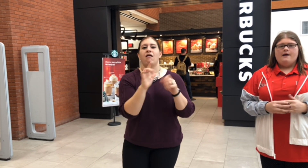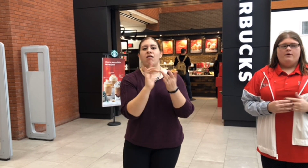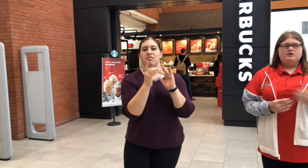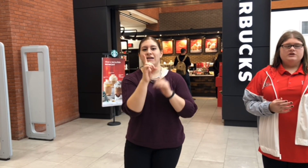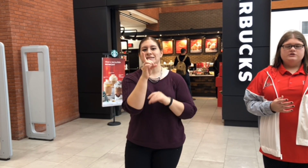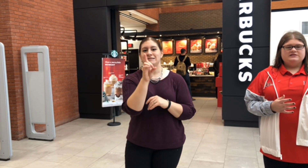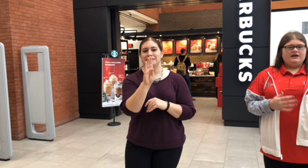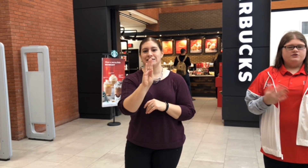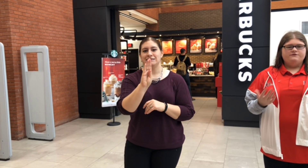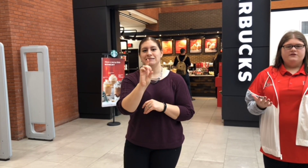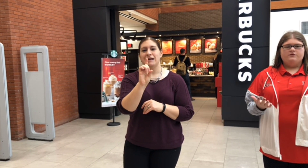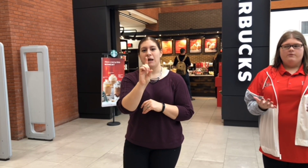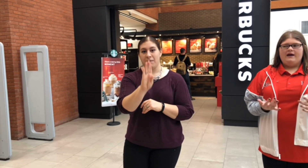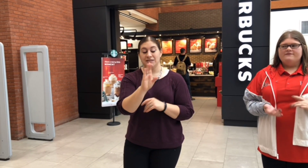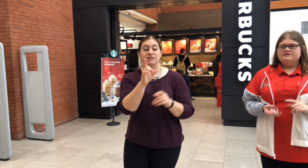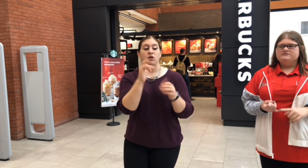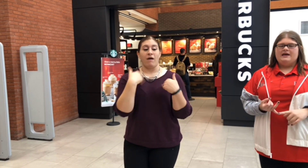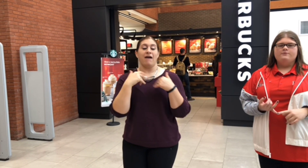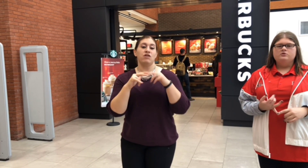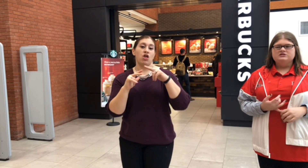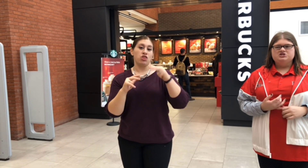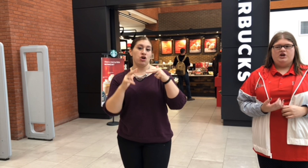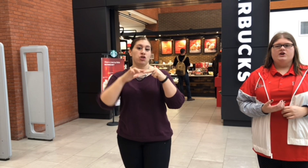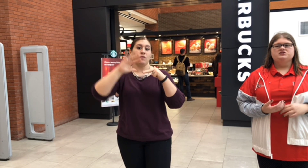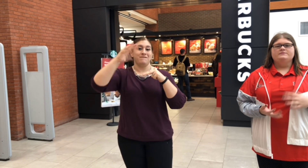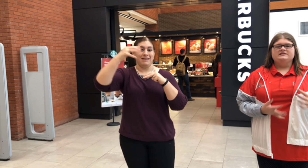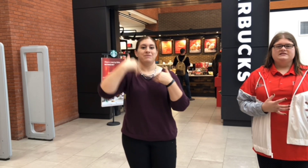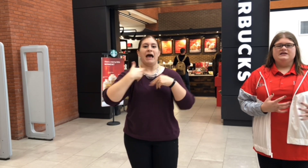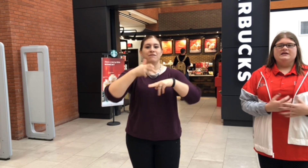Also, the second through fifth floor we have some tables and chairs mixed in